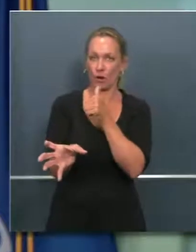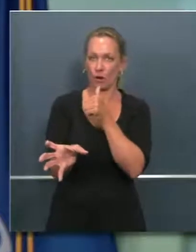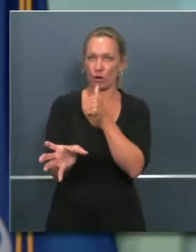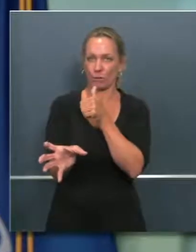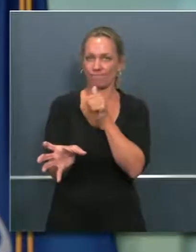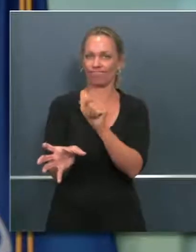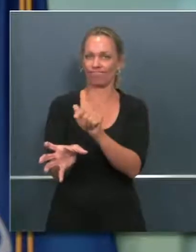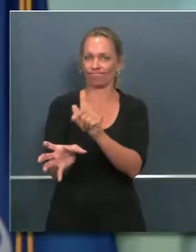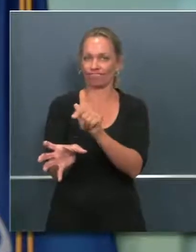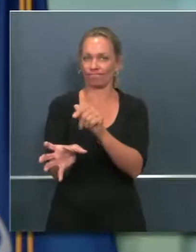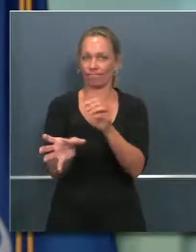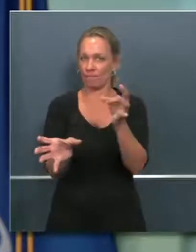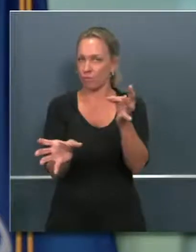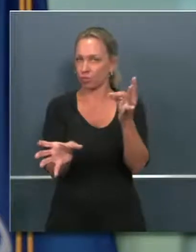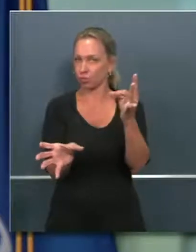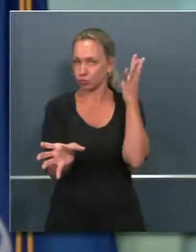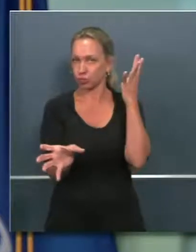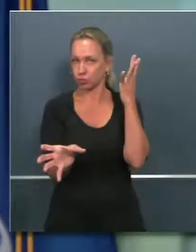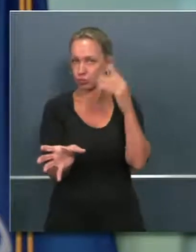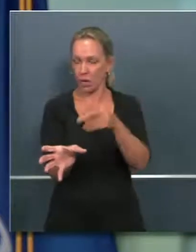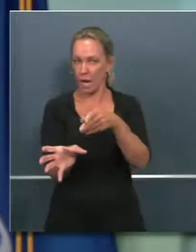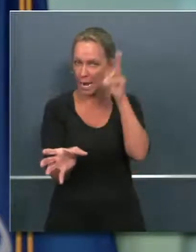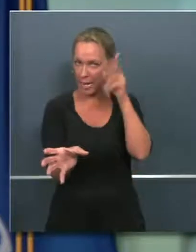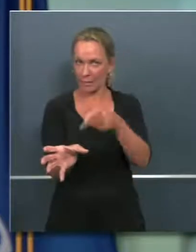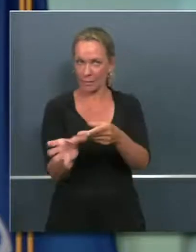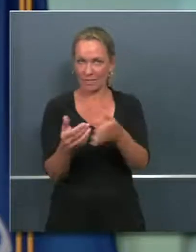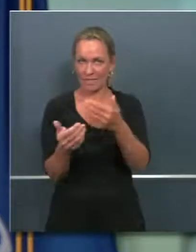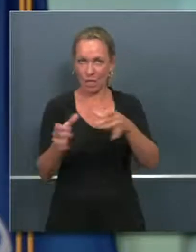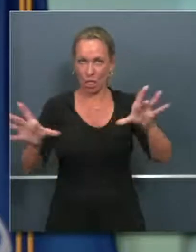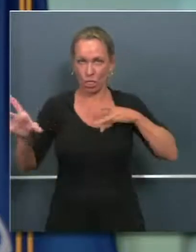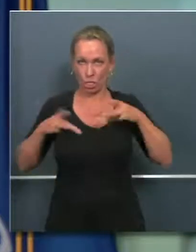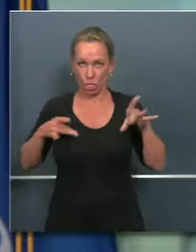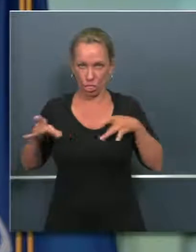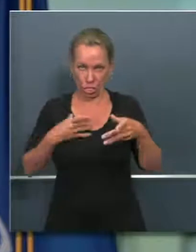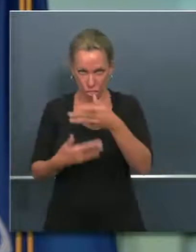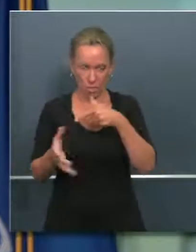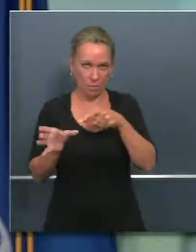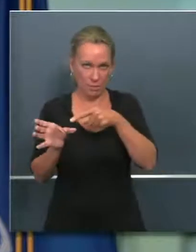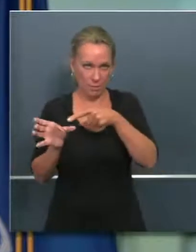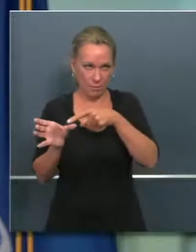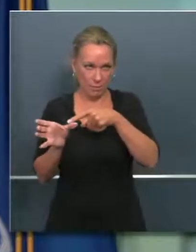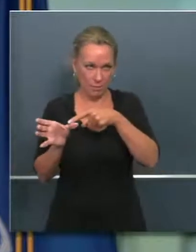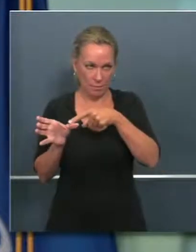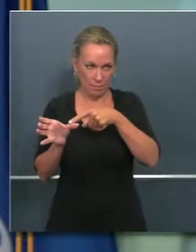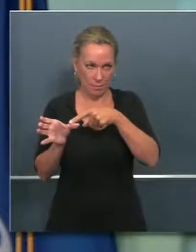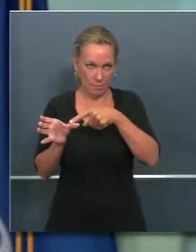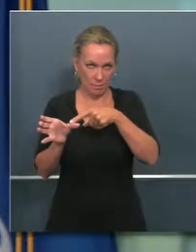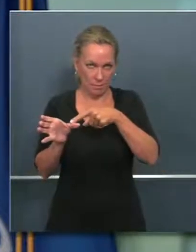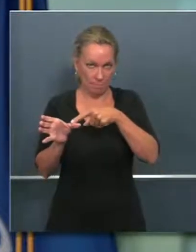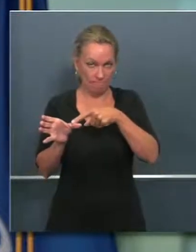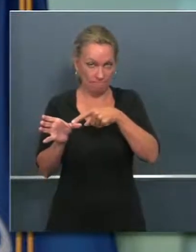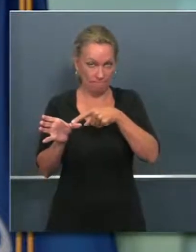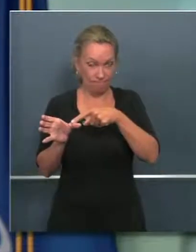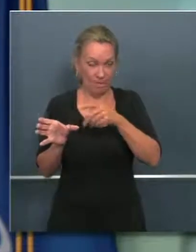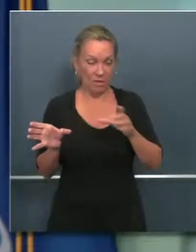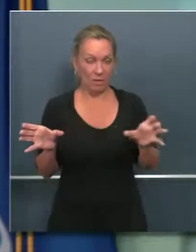can sit down and not just have a drink but order food this does not apply in the same way so we